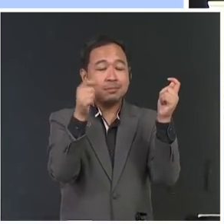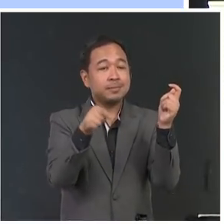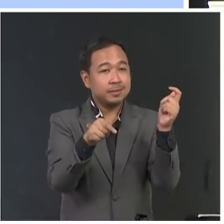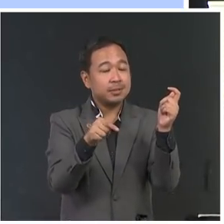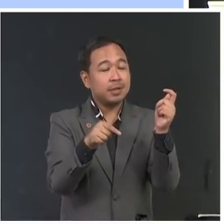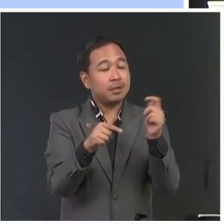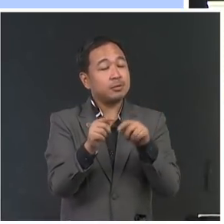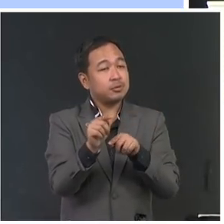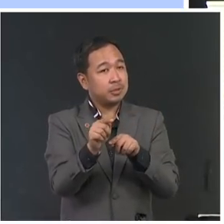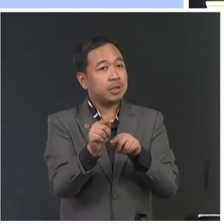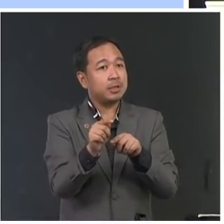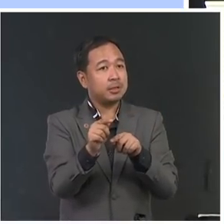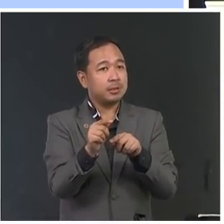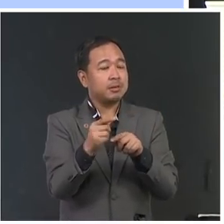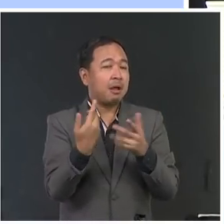the performance which is quite moving.